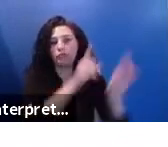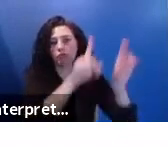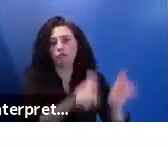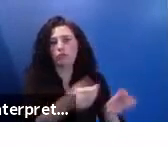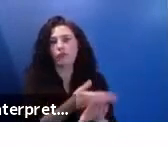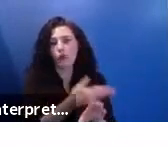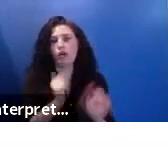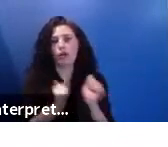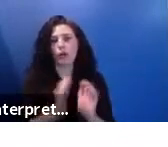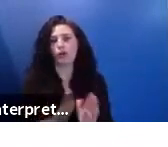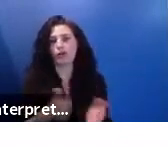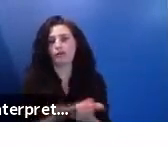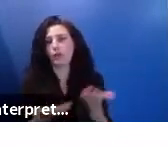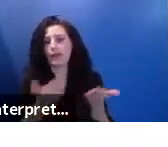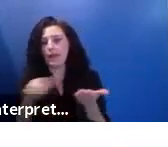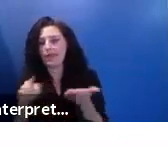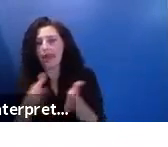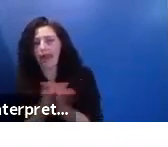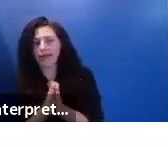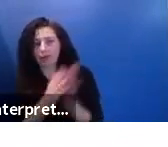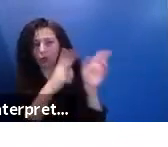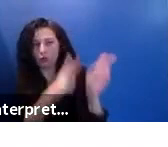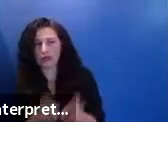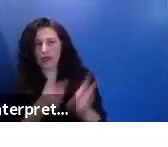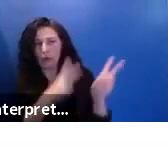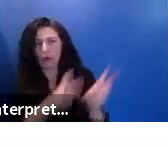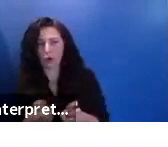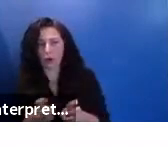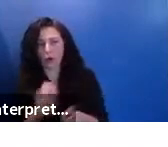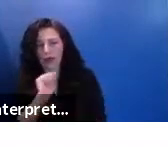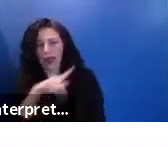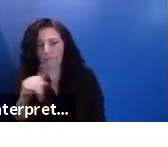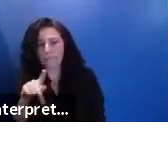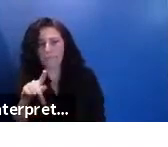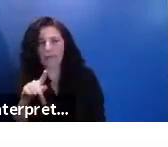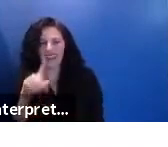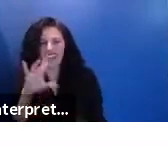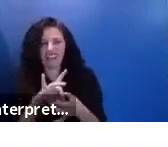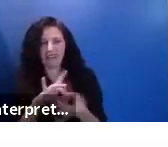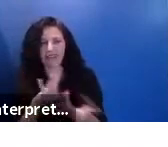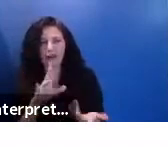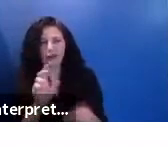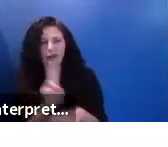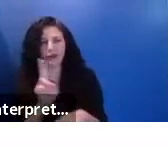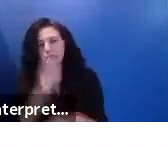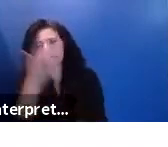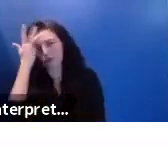or they may provide you a link where you can use your smartphone to go and answer these questions. They should be very basic questions,